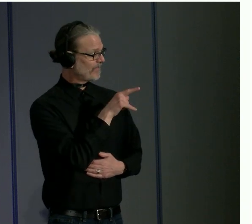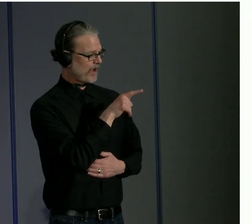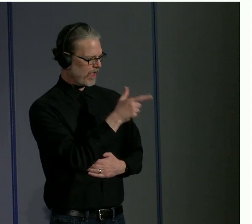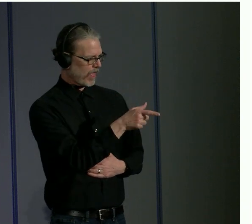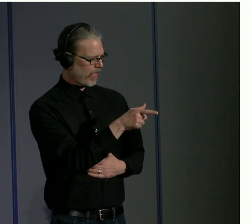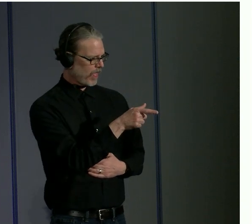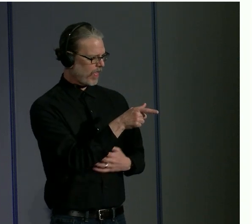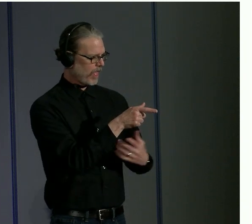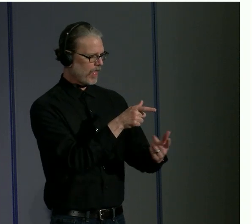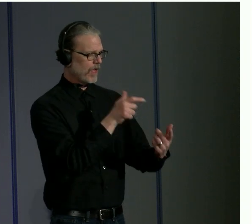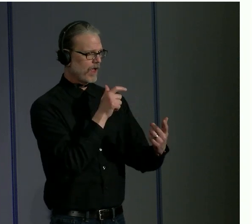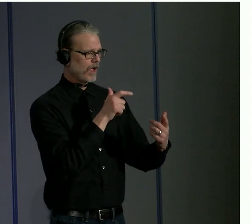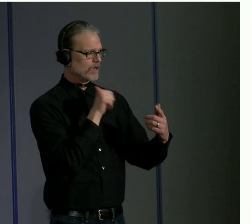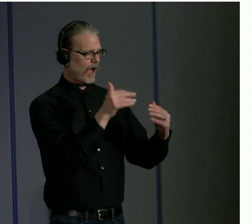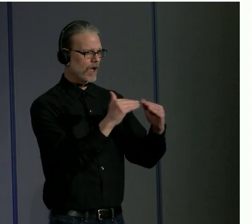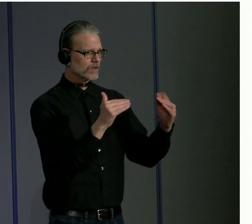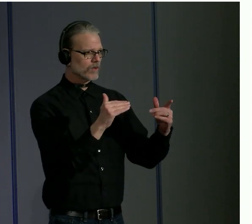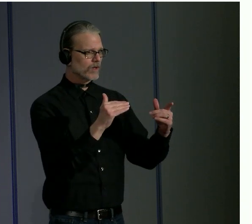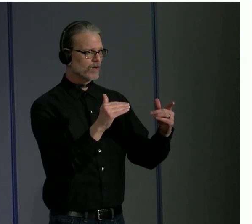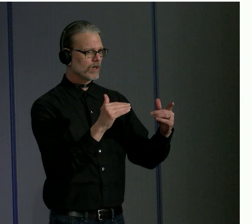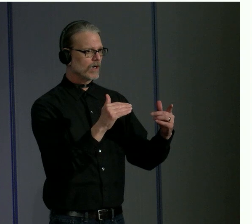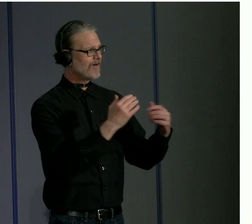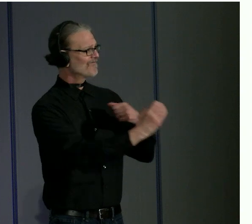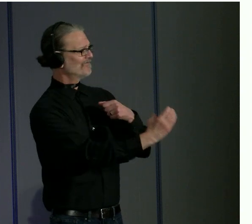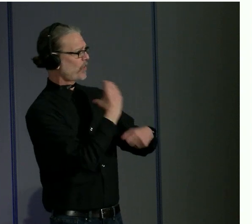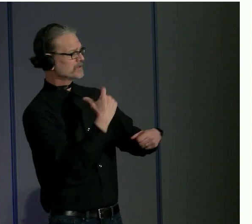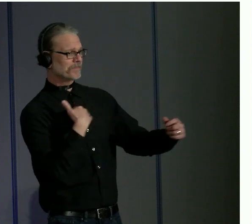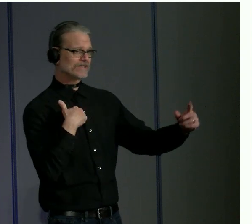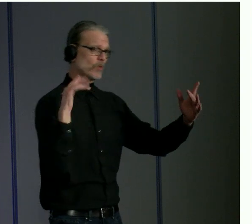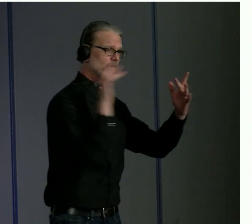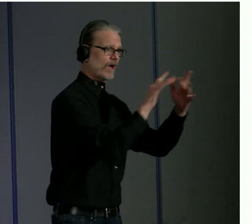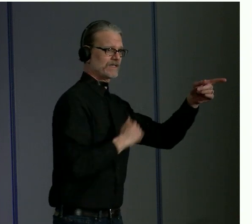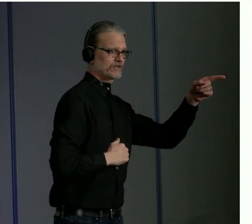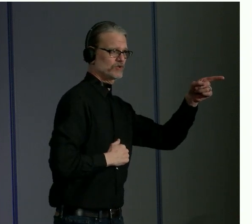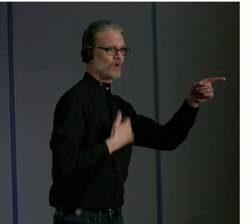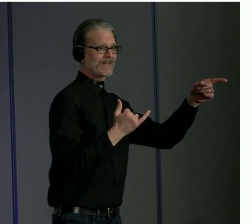get a more accessible version, I now have to out myself to you.